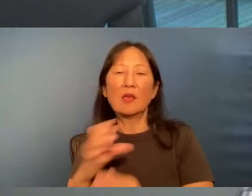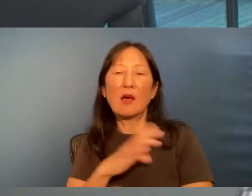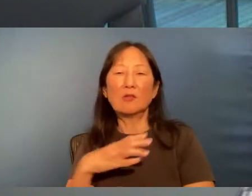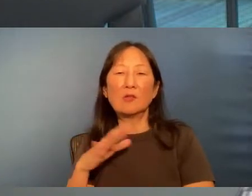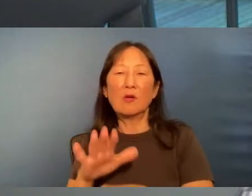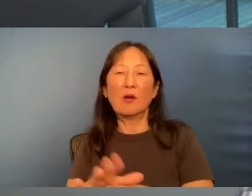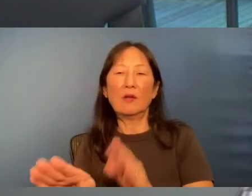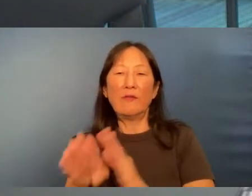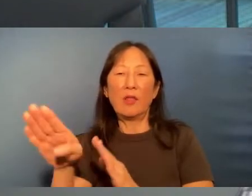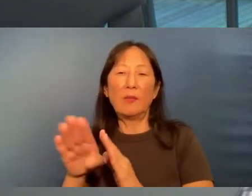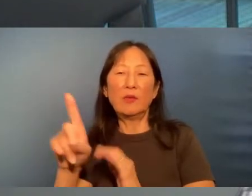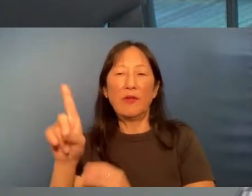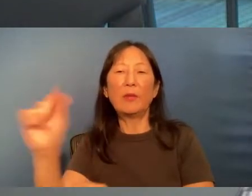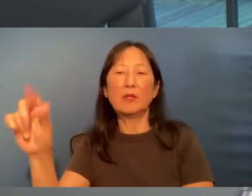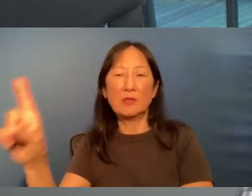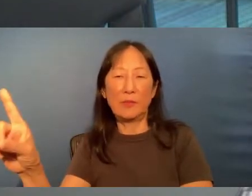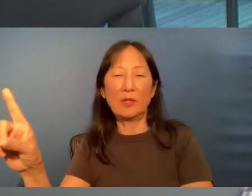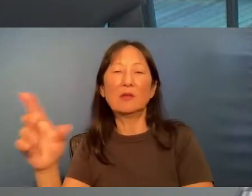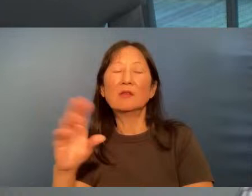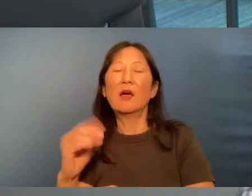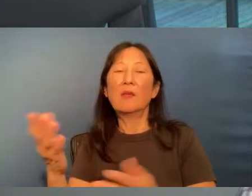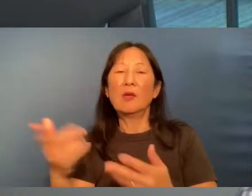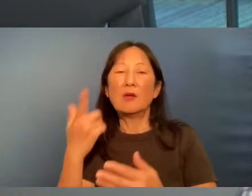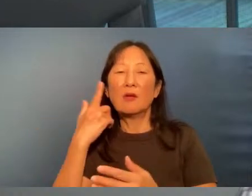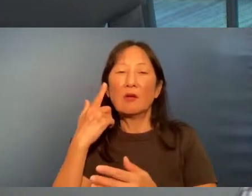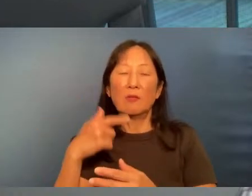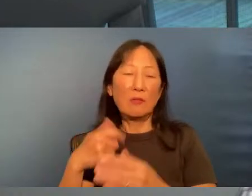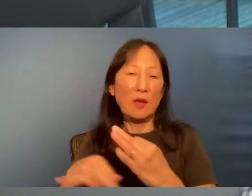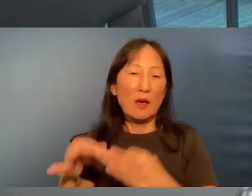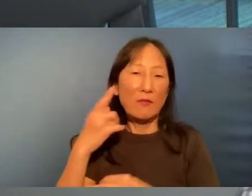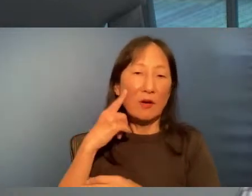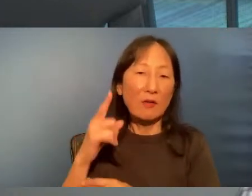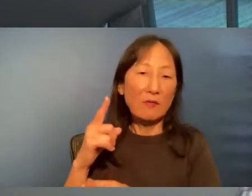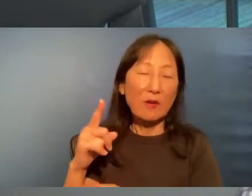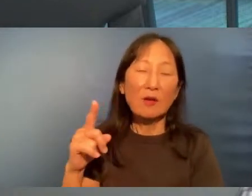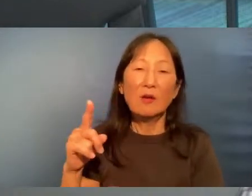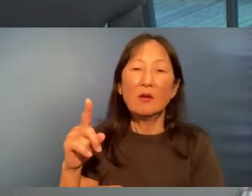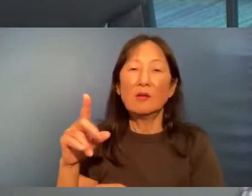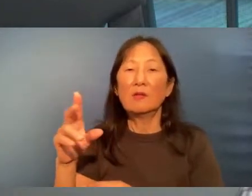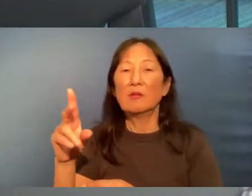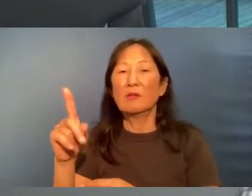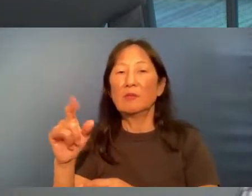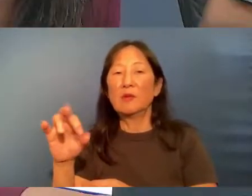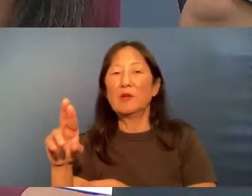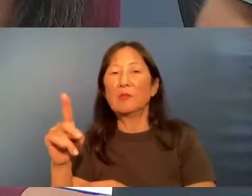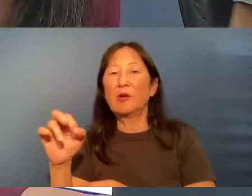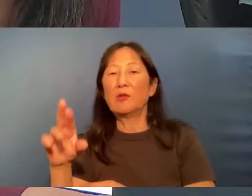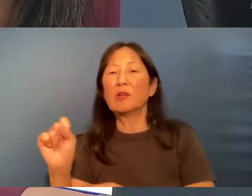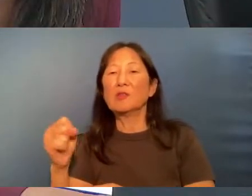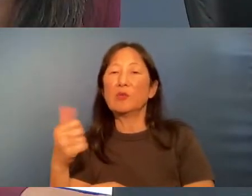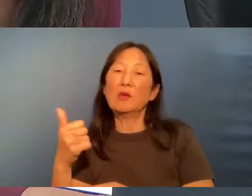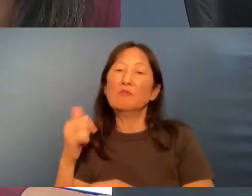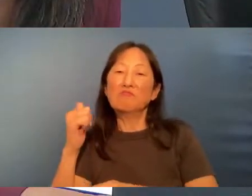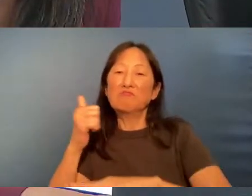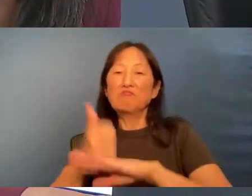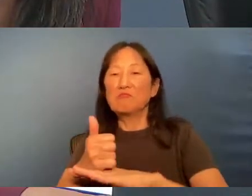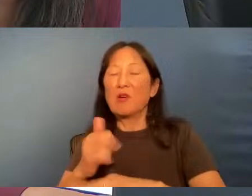And we, I'm here on behalf of Daintree Barda and we stand on written testimony and support. Thank you. Thank you. We have testimony